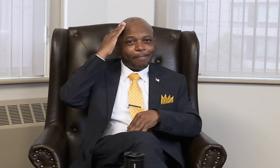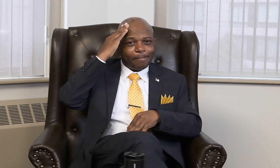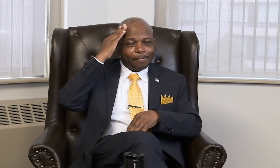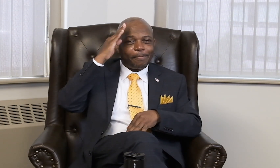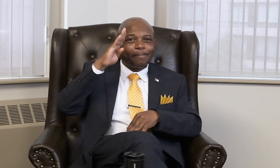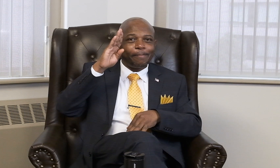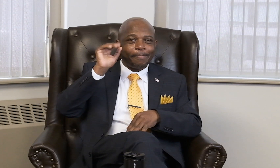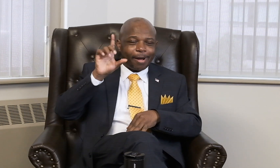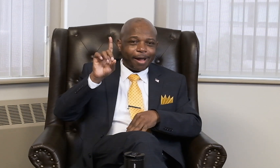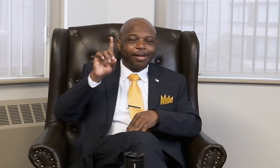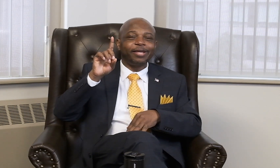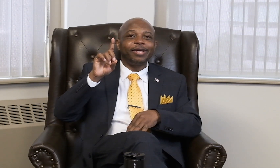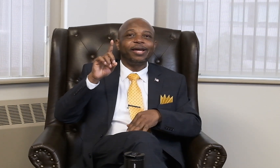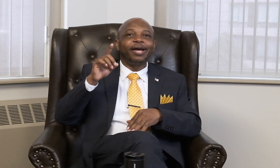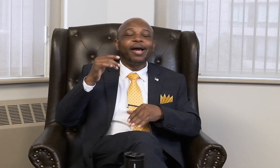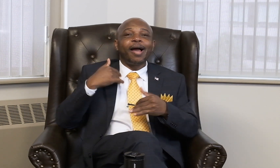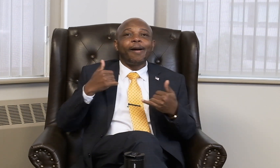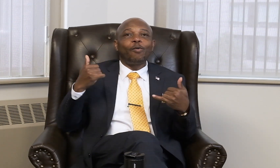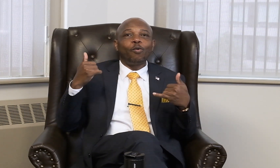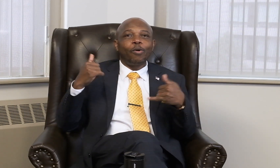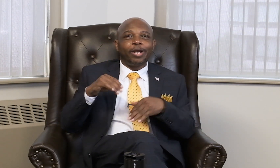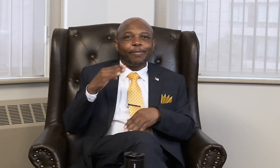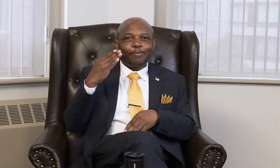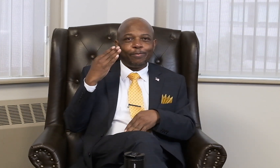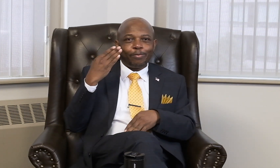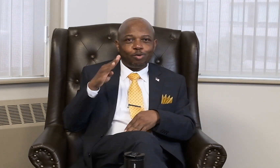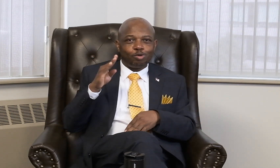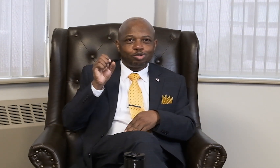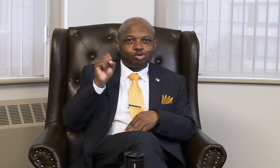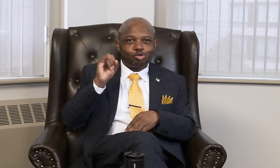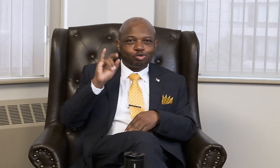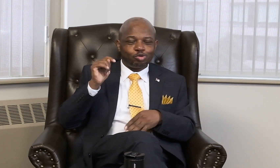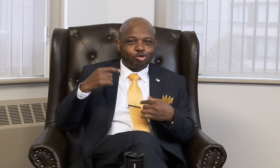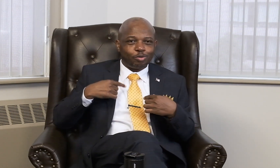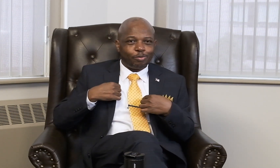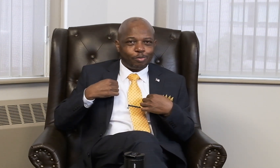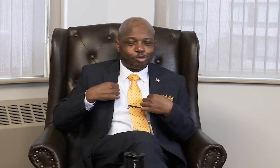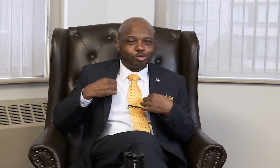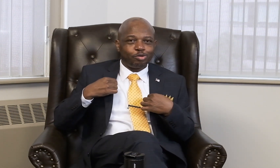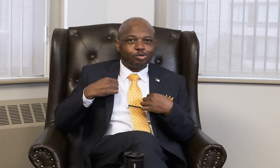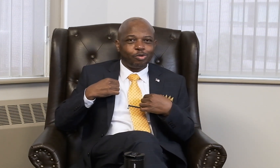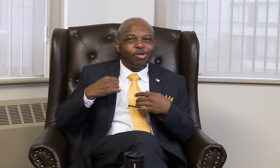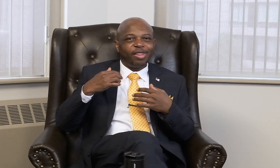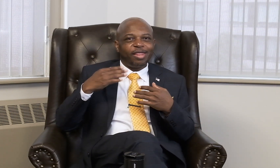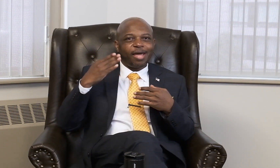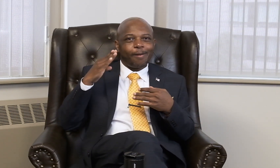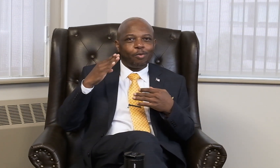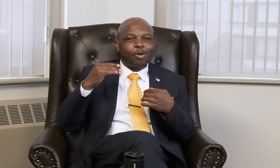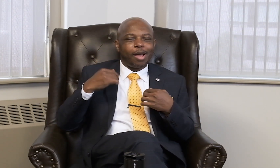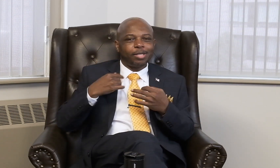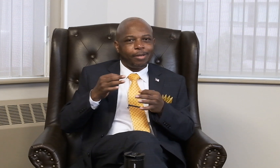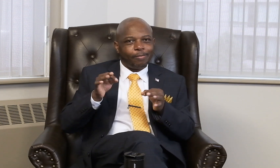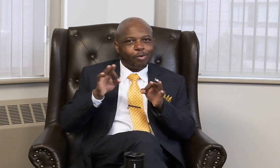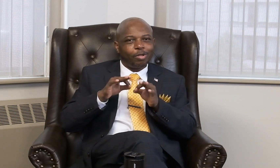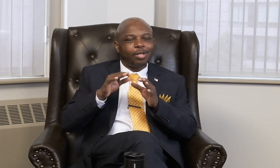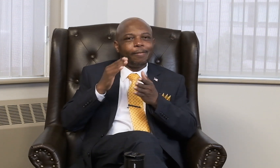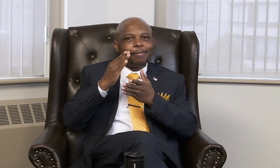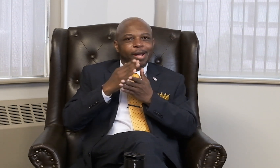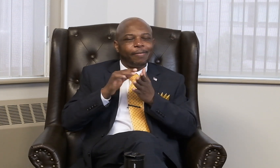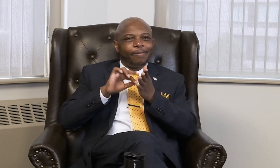I am a Black male, who is bald. I’m wearing a blue suit (the color blue has significance